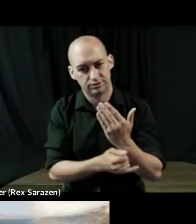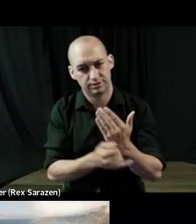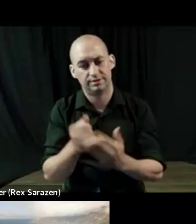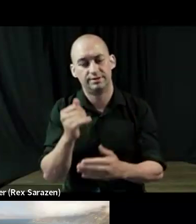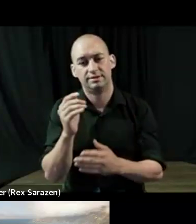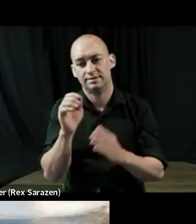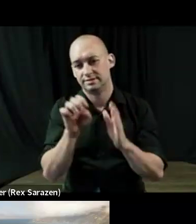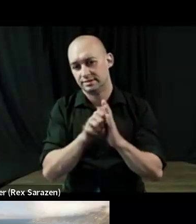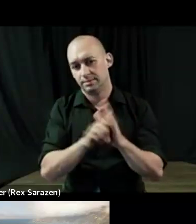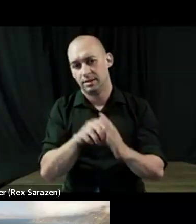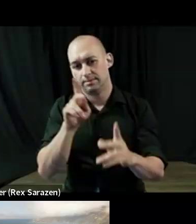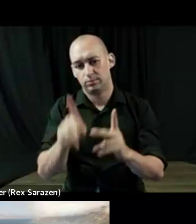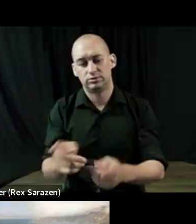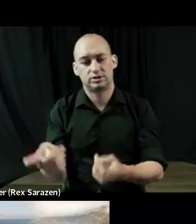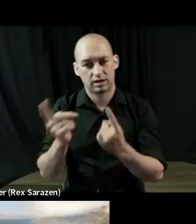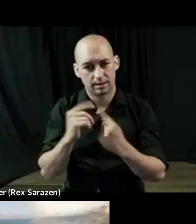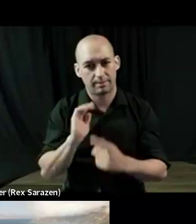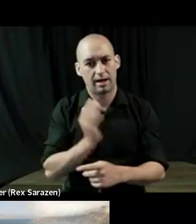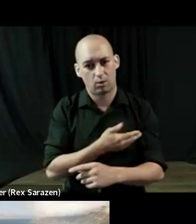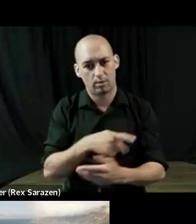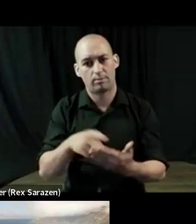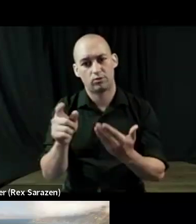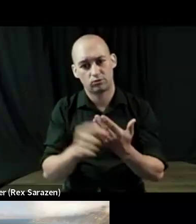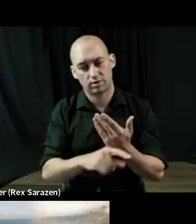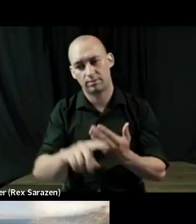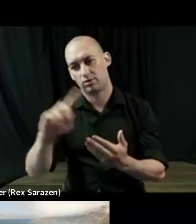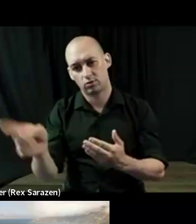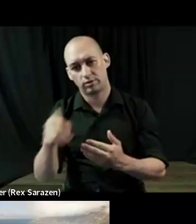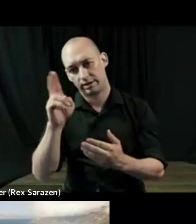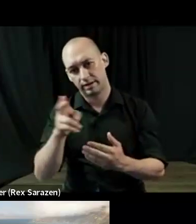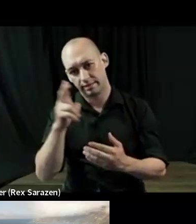our program and then going over to Catholic charities and using their program, getting 2